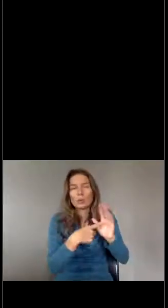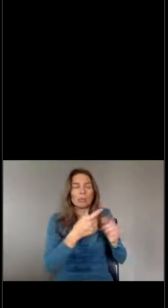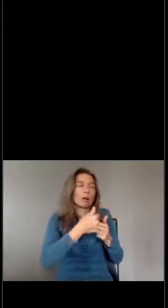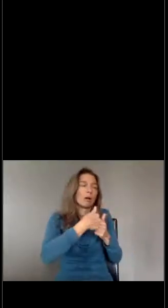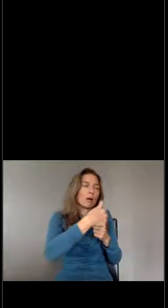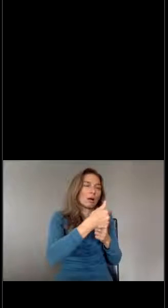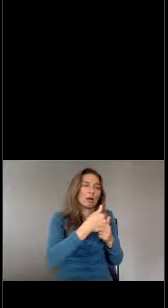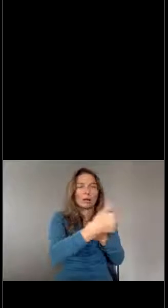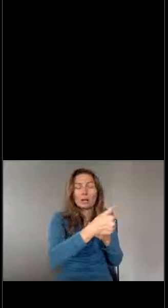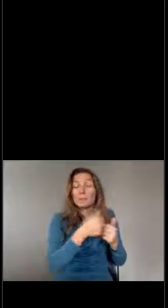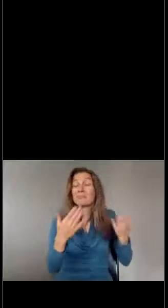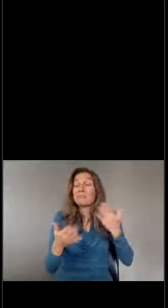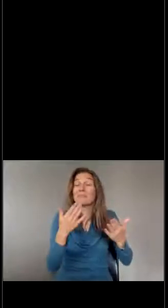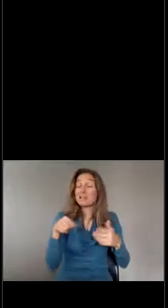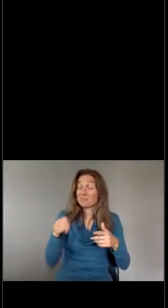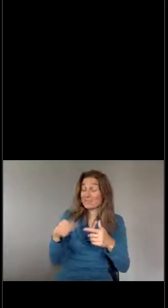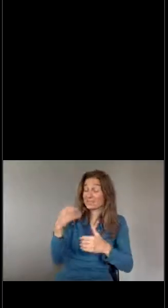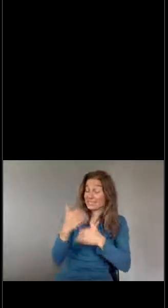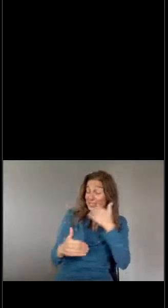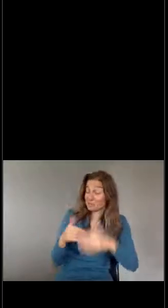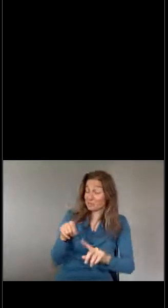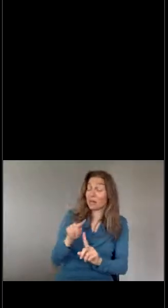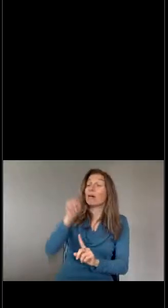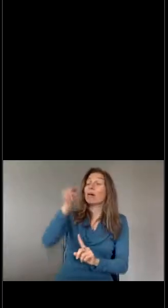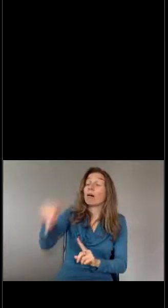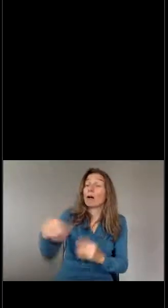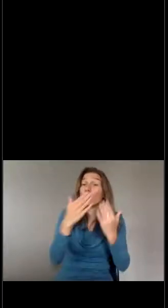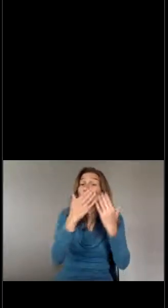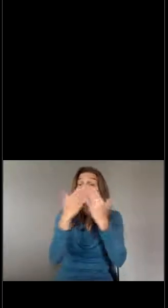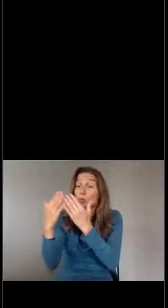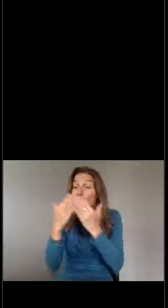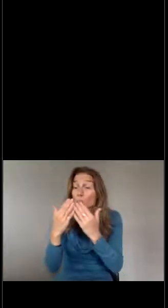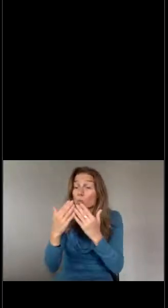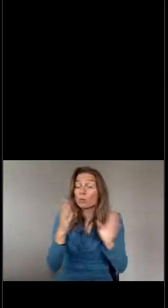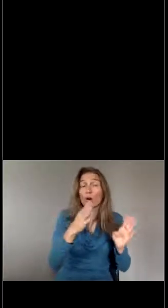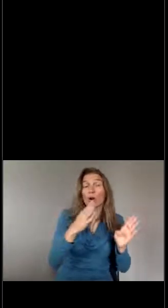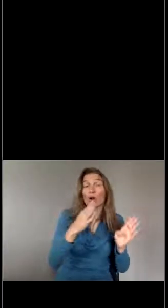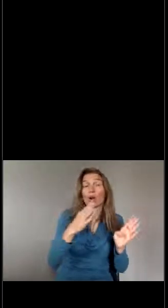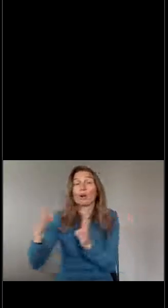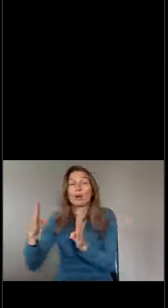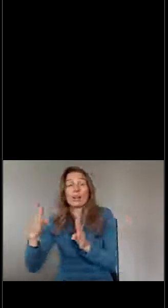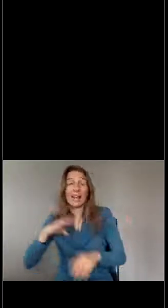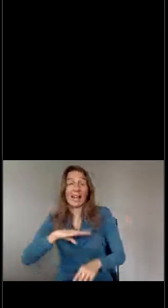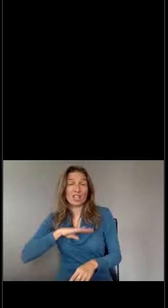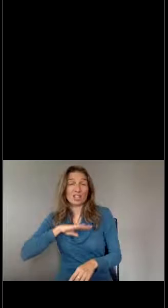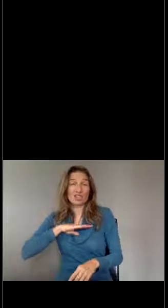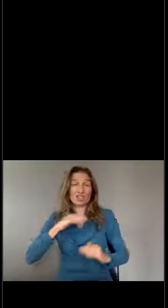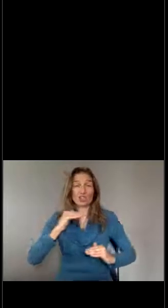and gaps in their school so they entered the workforce later, which cut down on their earning years.